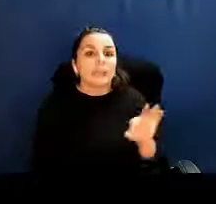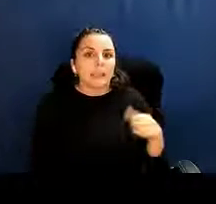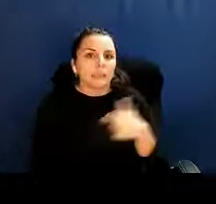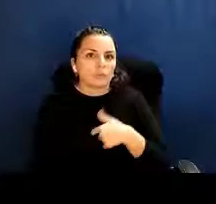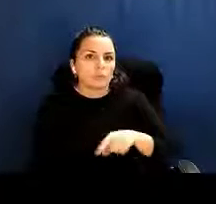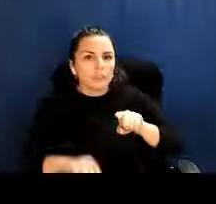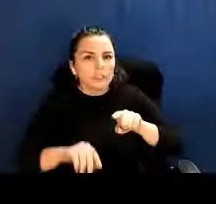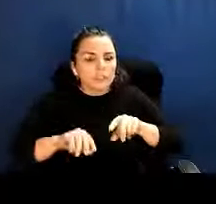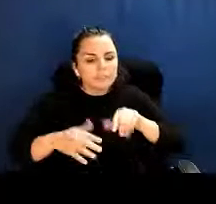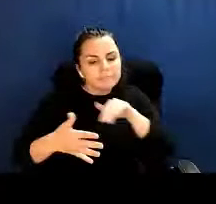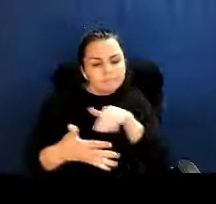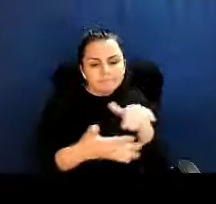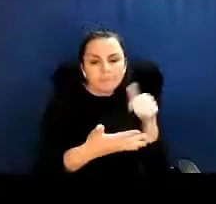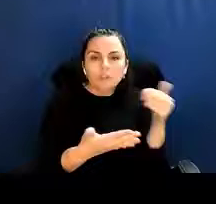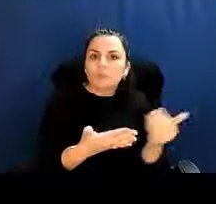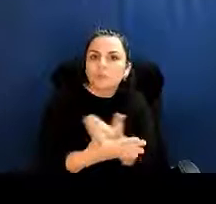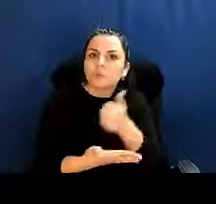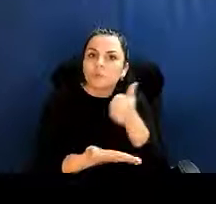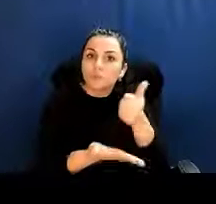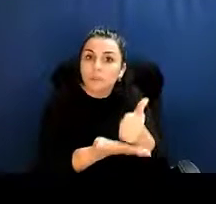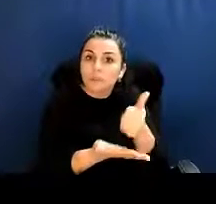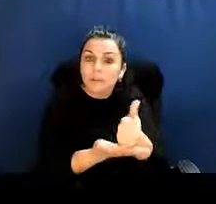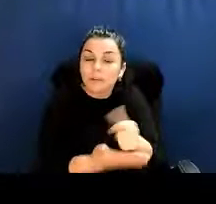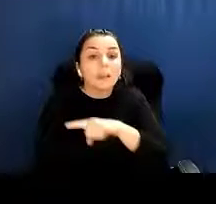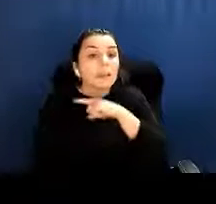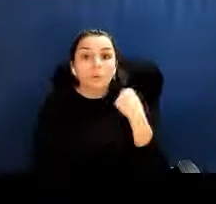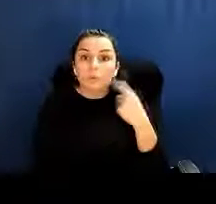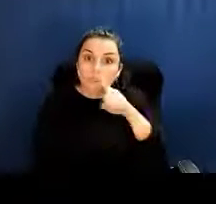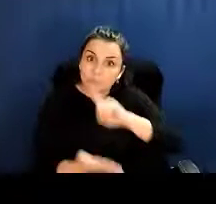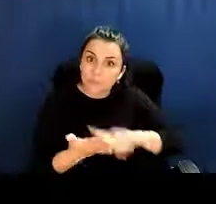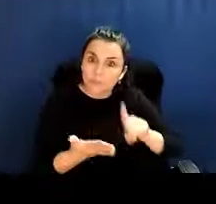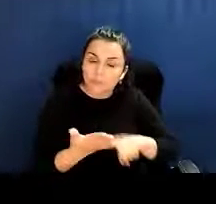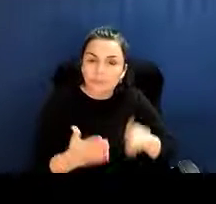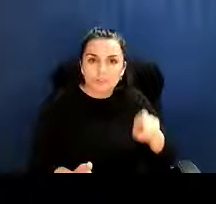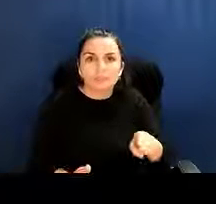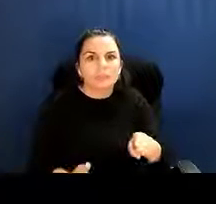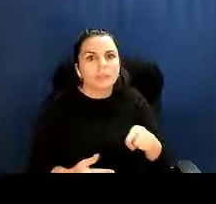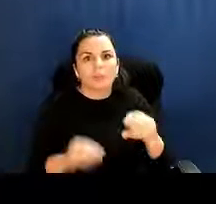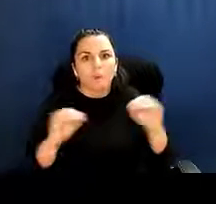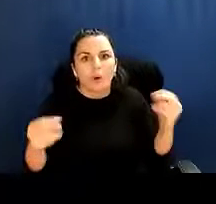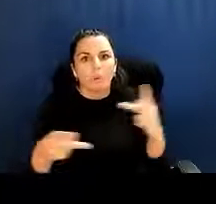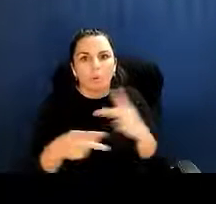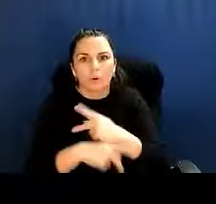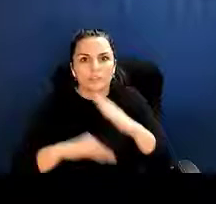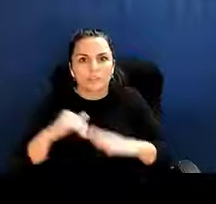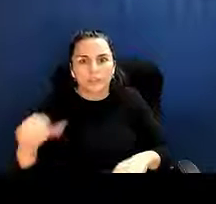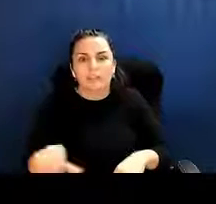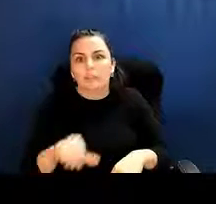the risk the research should generally be no higher than the risk posed by the available treatments.